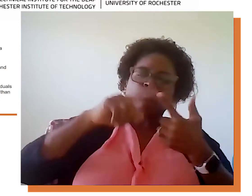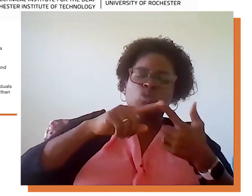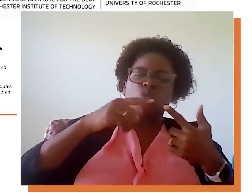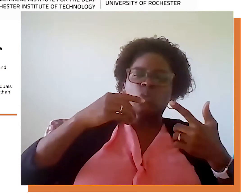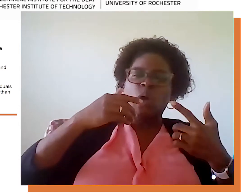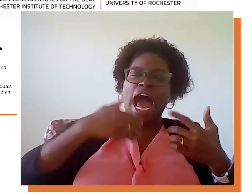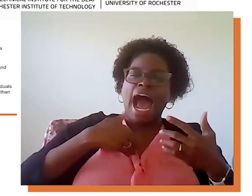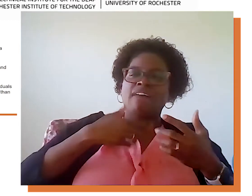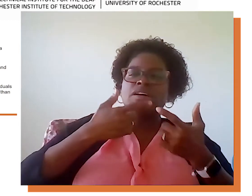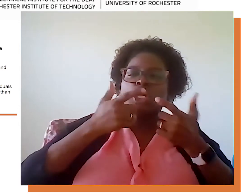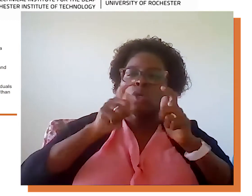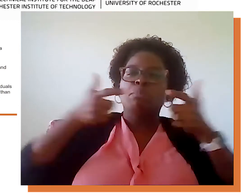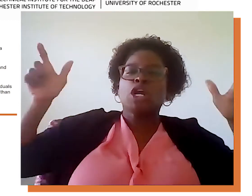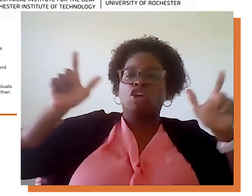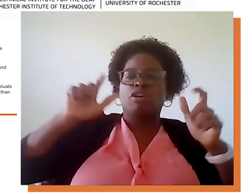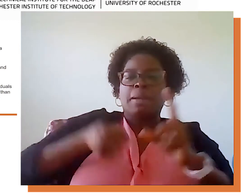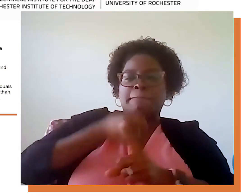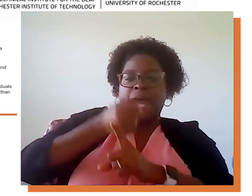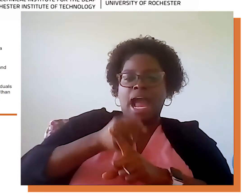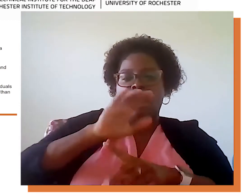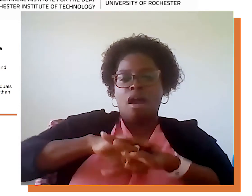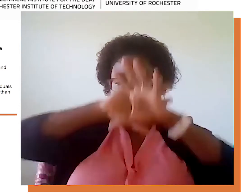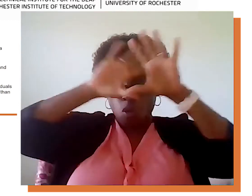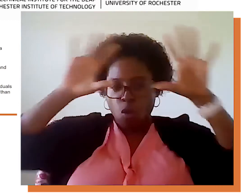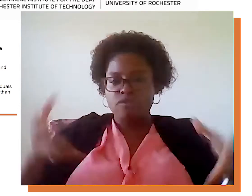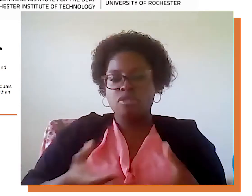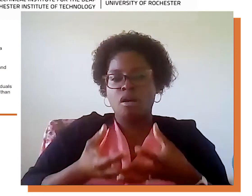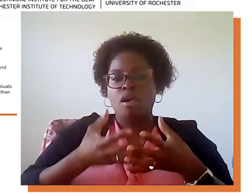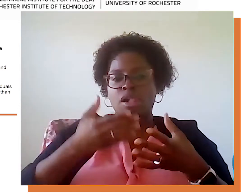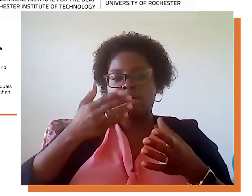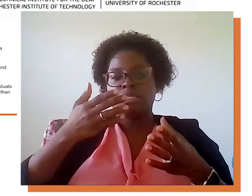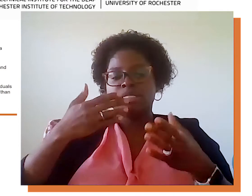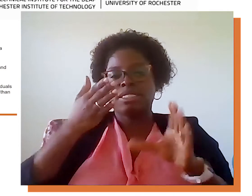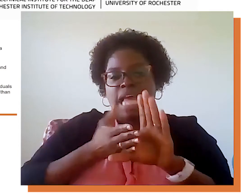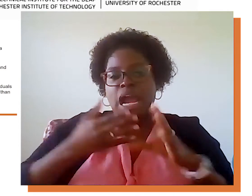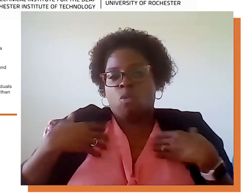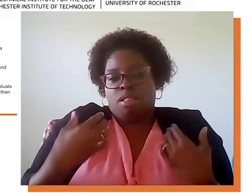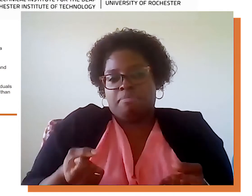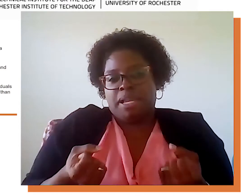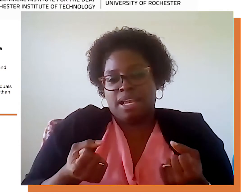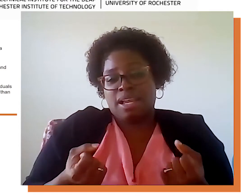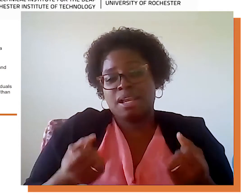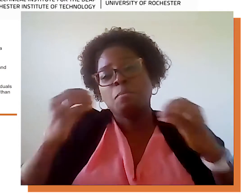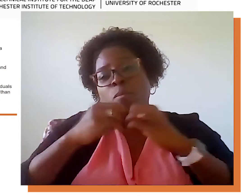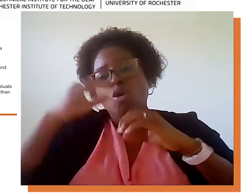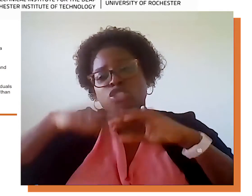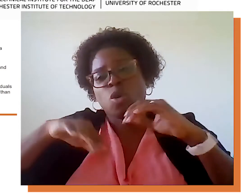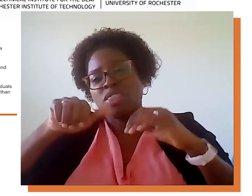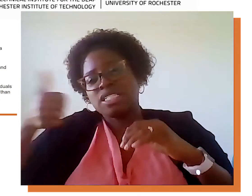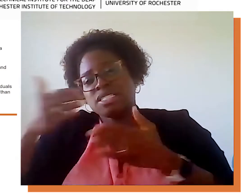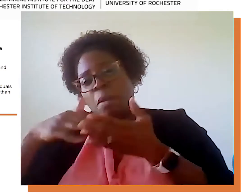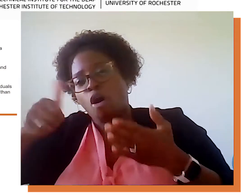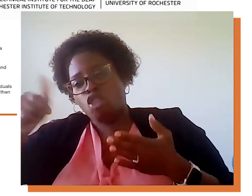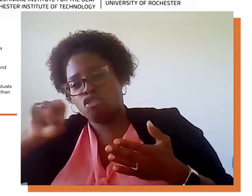that sense of belonging and connection is important and has a huge impact on the person's overall psychological well-being,